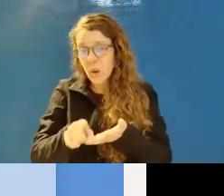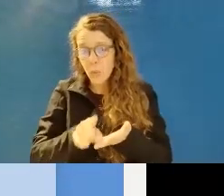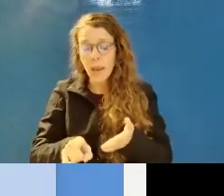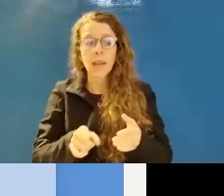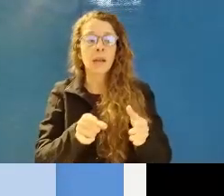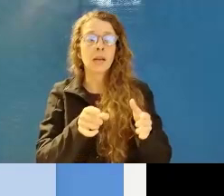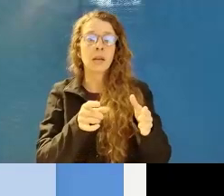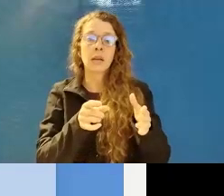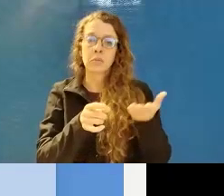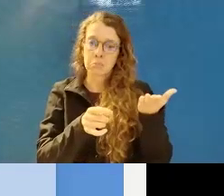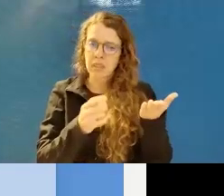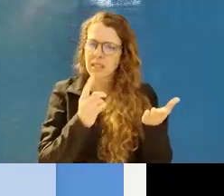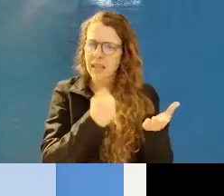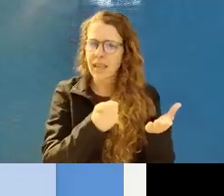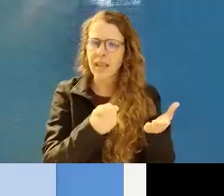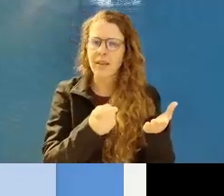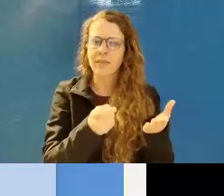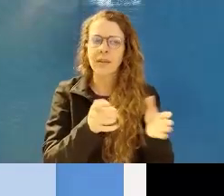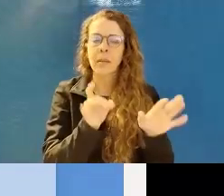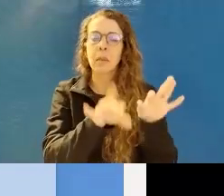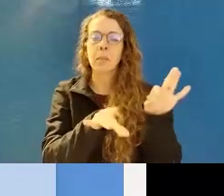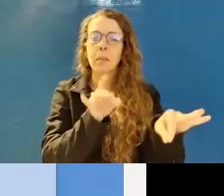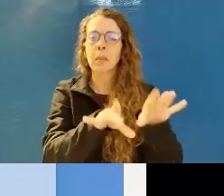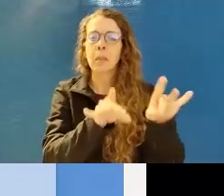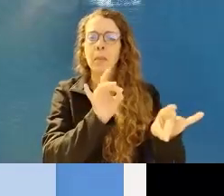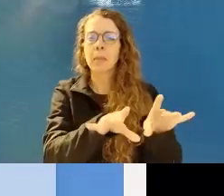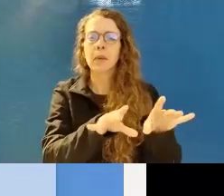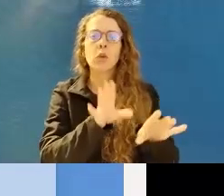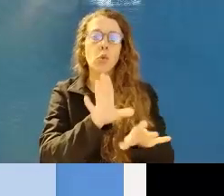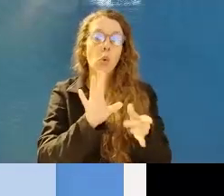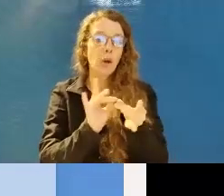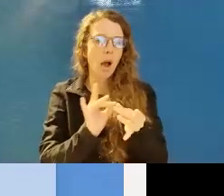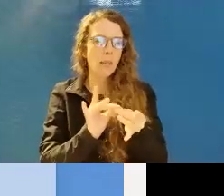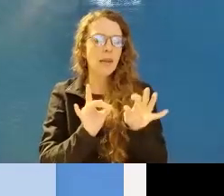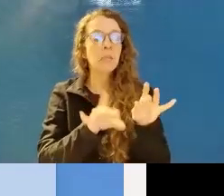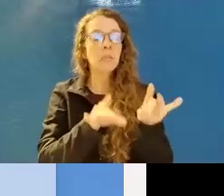you know, kind of peppering your comments, making them, you know,